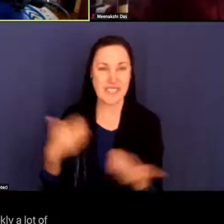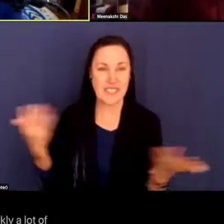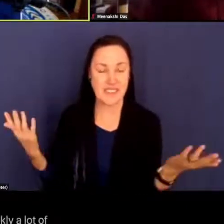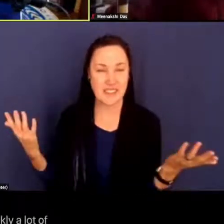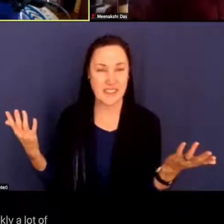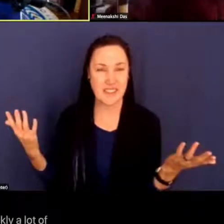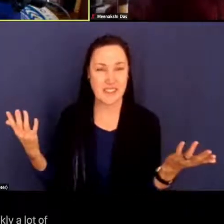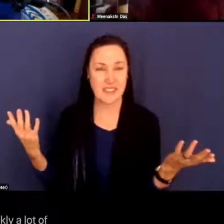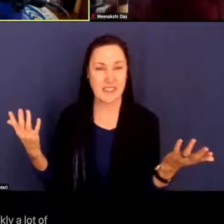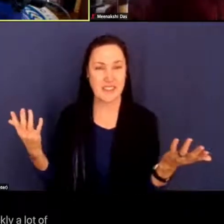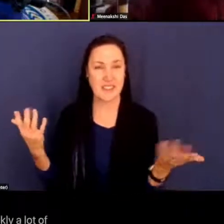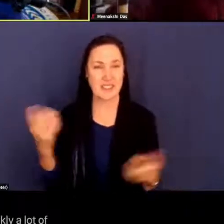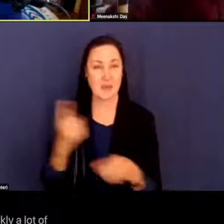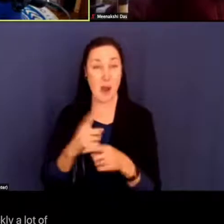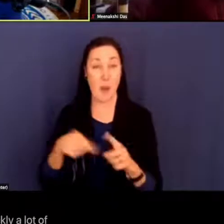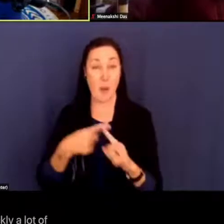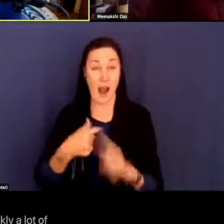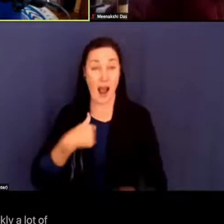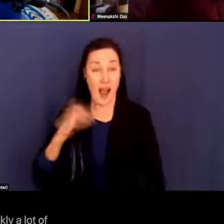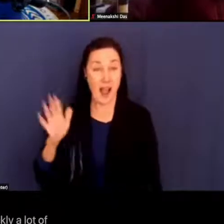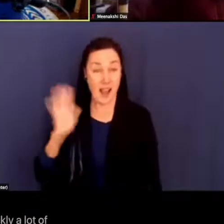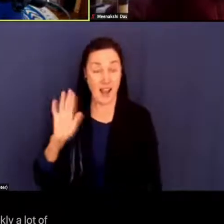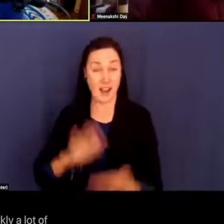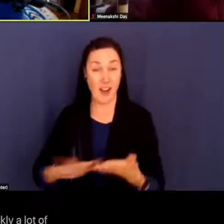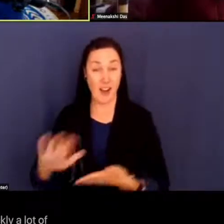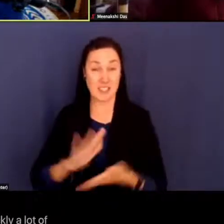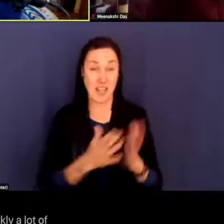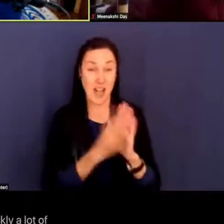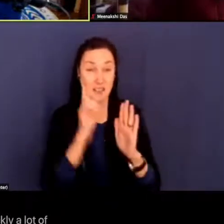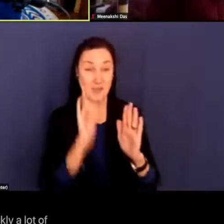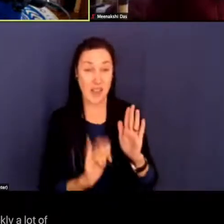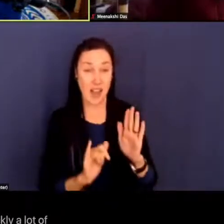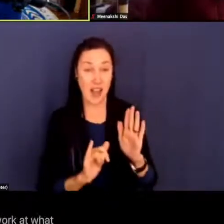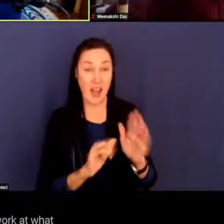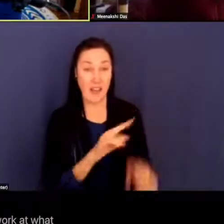when seeking those accommodations myself I was told will that means I'm not working as hard.